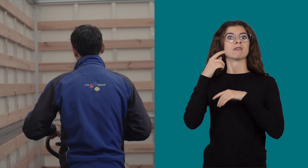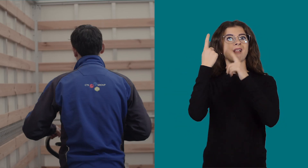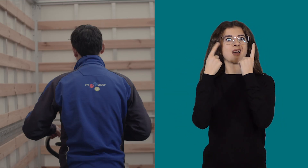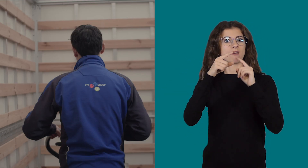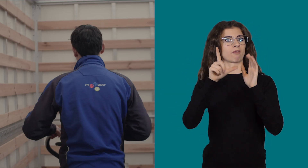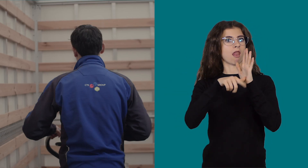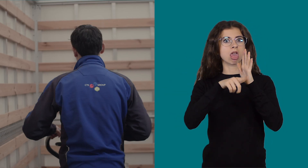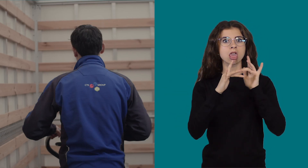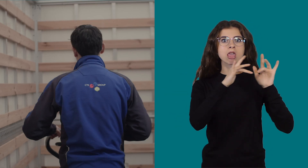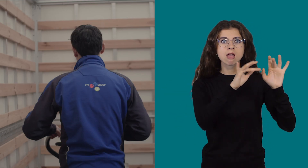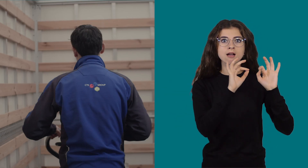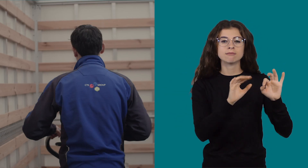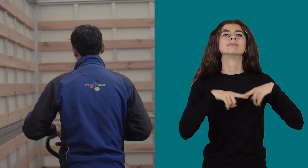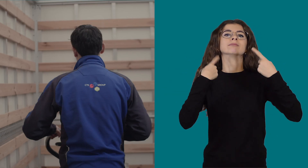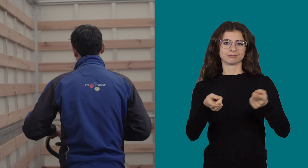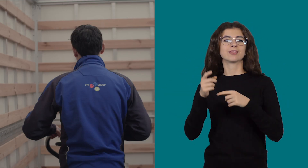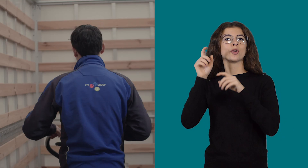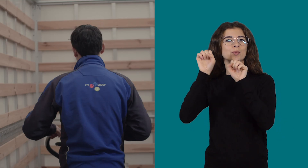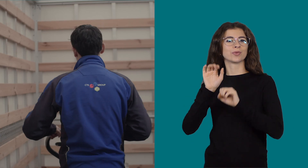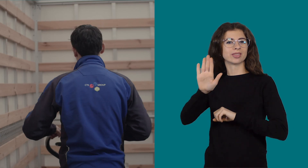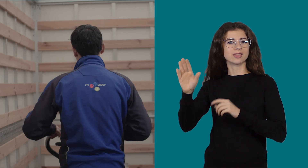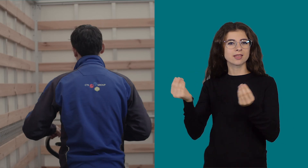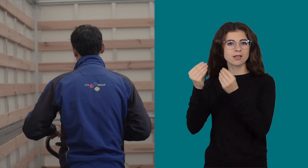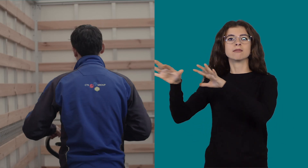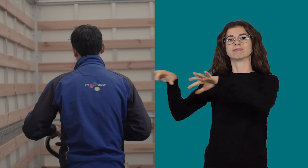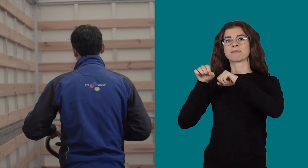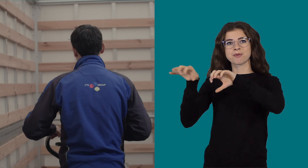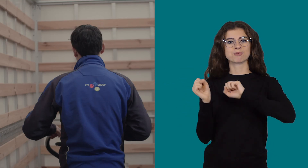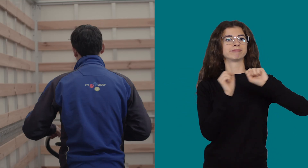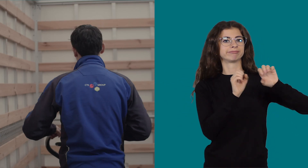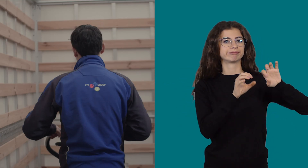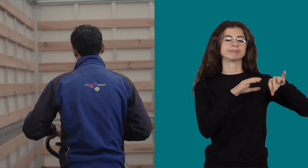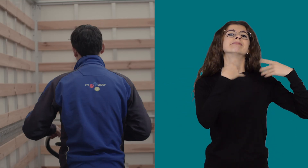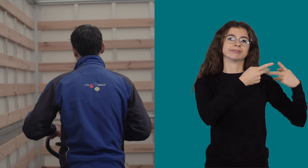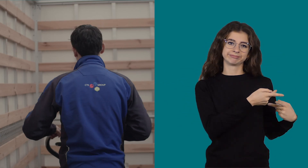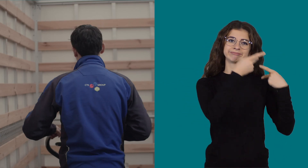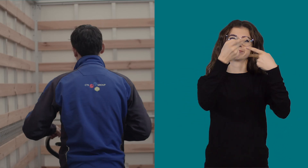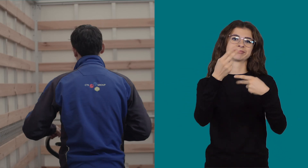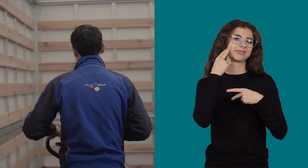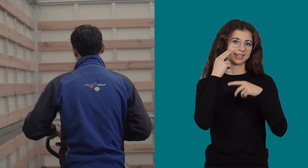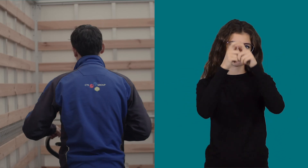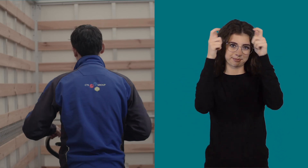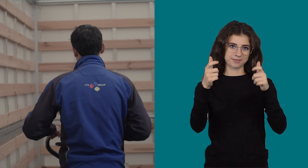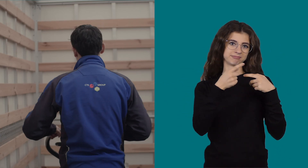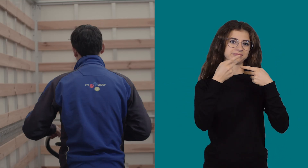When the truck is empty, he picks up goods from other customers and unloads them at CTS GROUP.